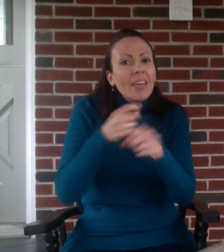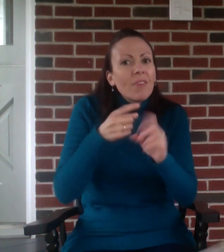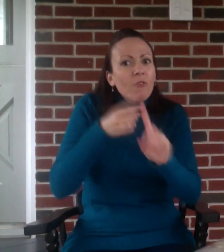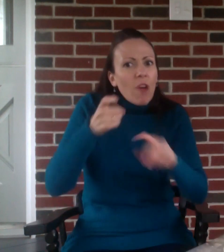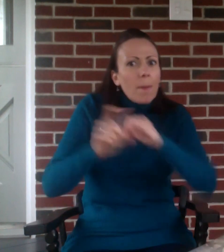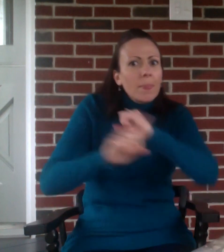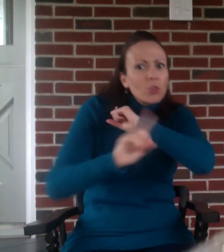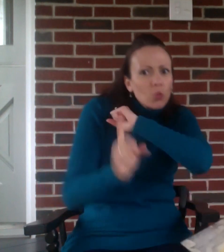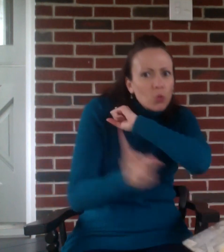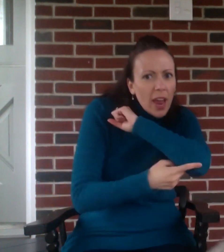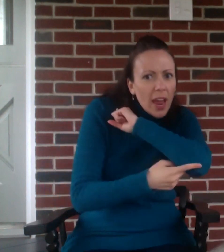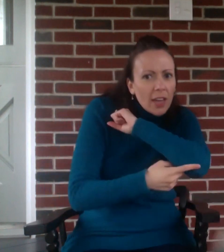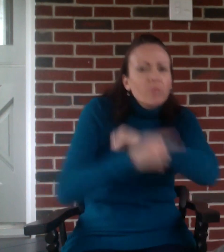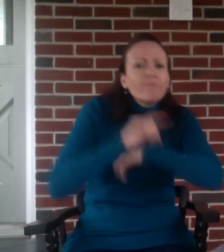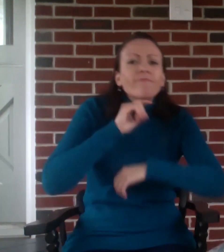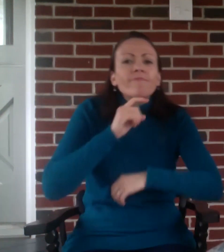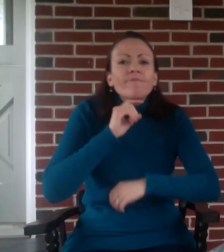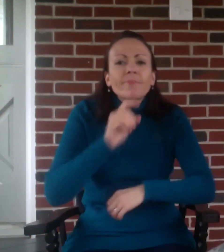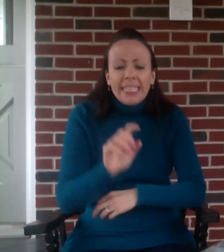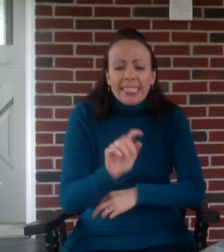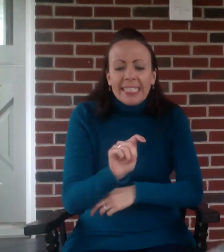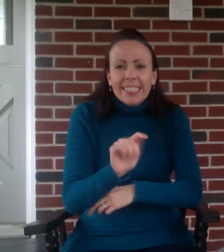Boys and girls, I'm gonna show you a picture of his Tin Forest here.